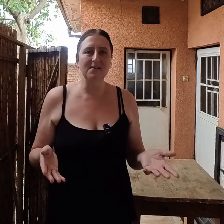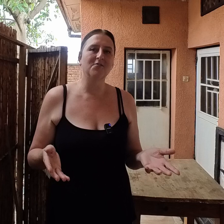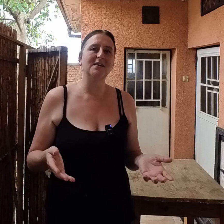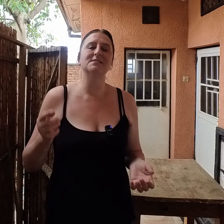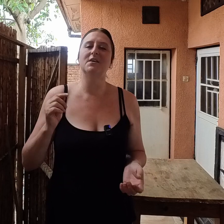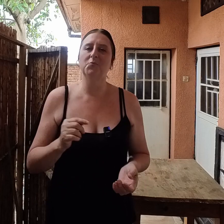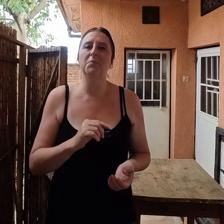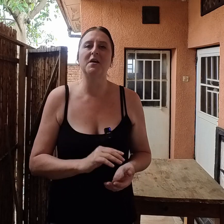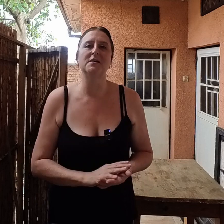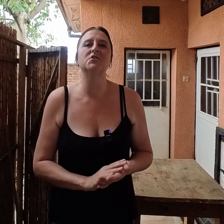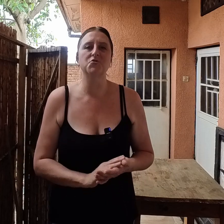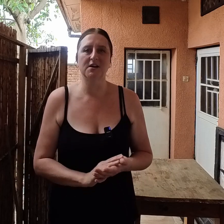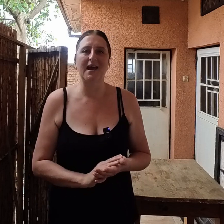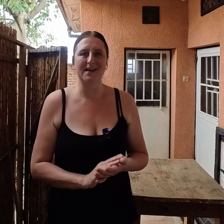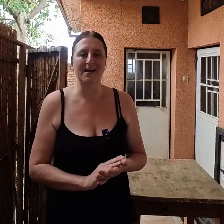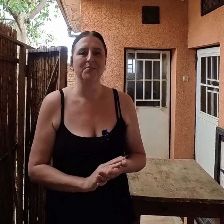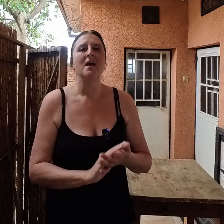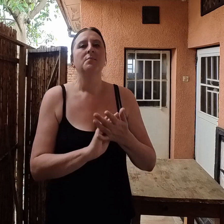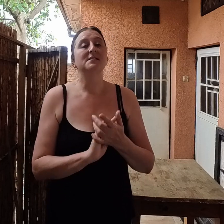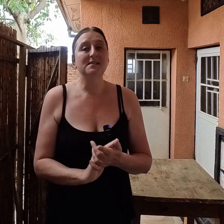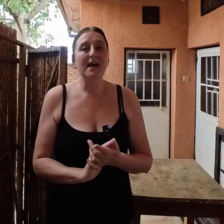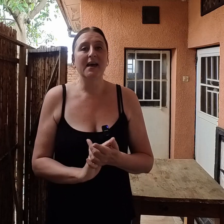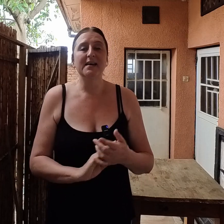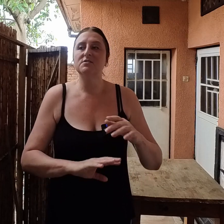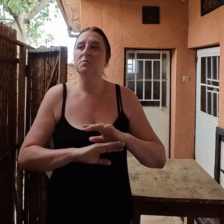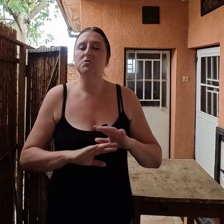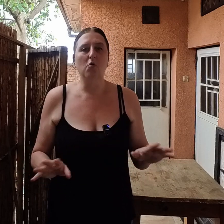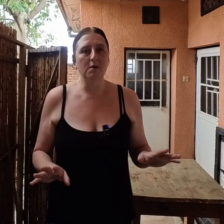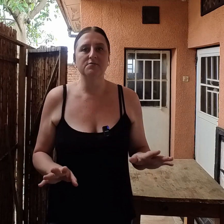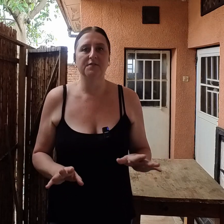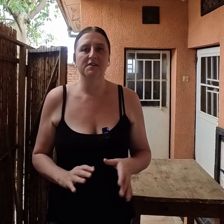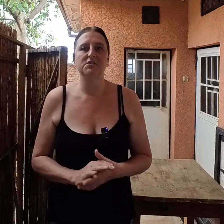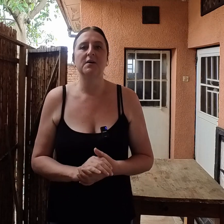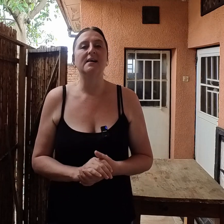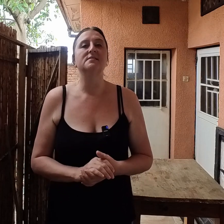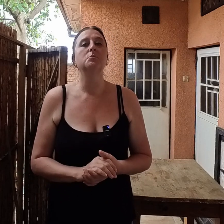see the gorillas, you will be going to Ruhengeri. But today it is almost always referred to as